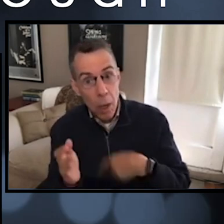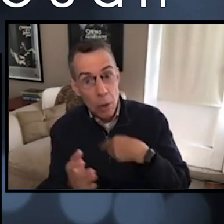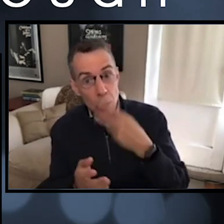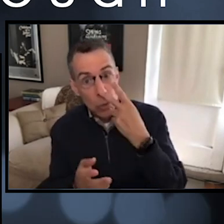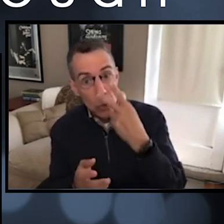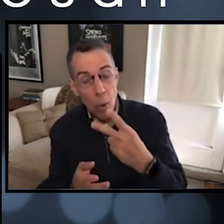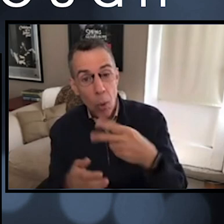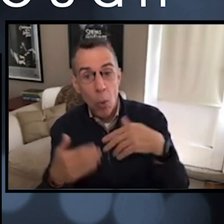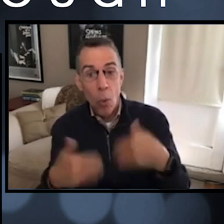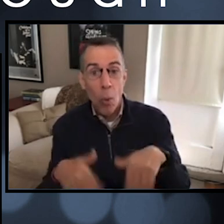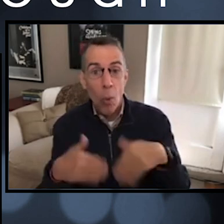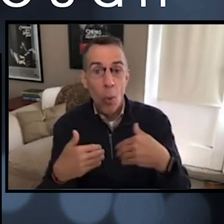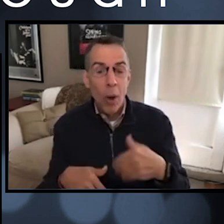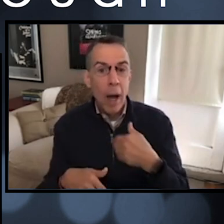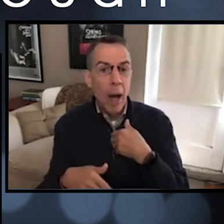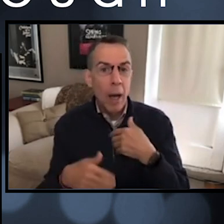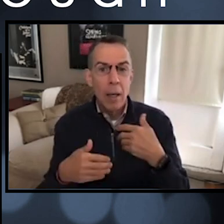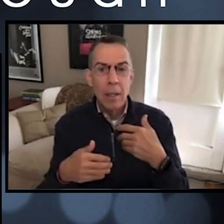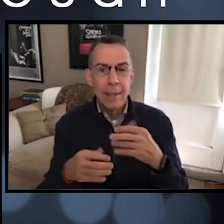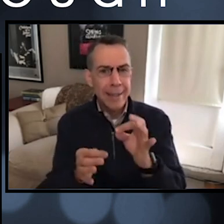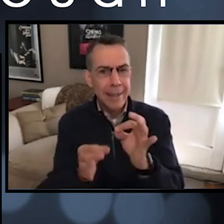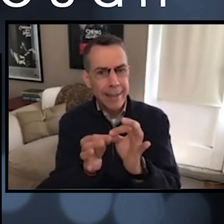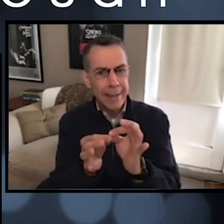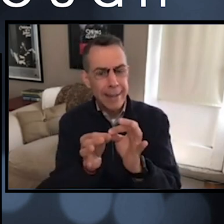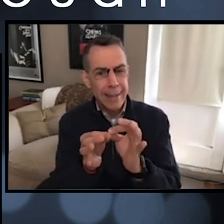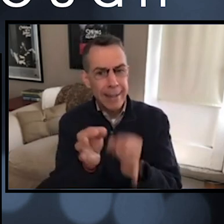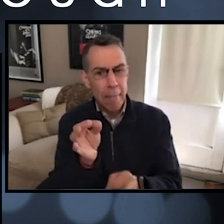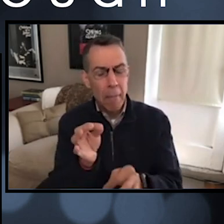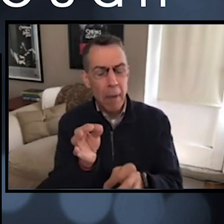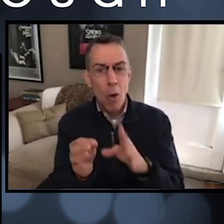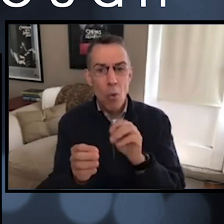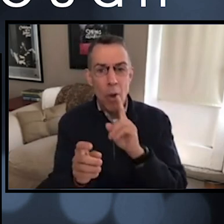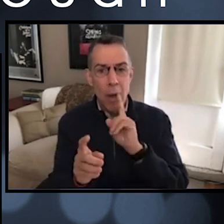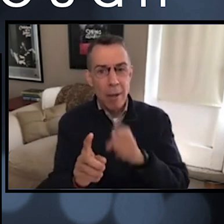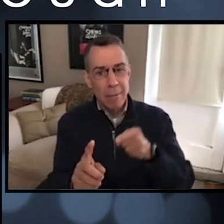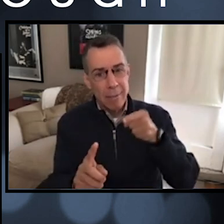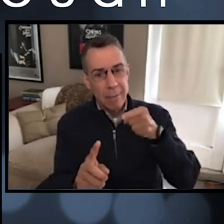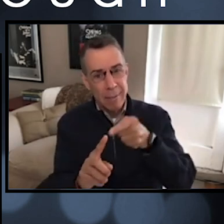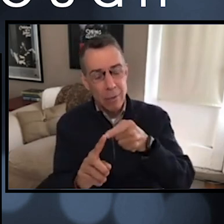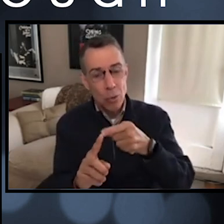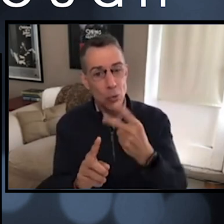it was that, it was so simple and it got to the heart of two people that just has